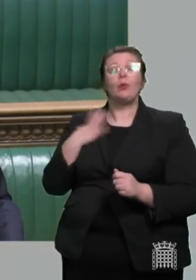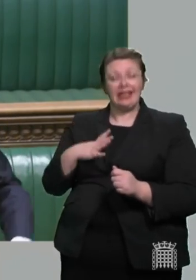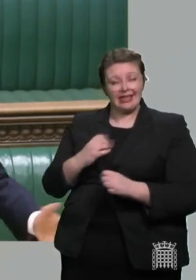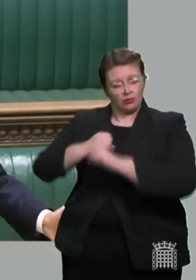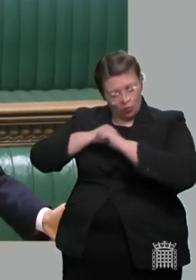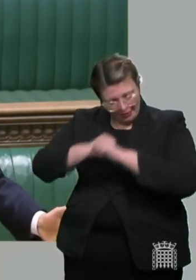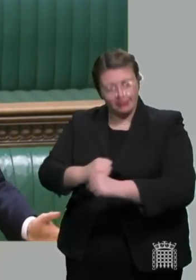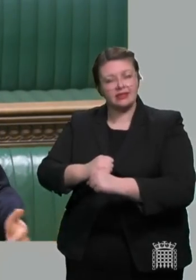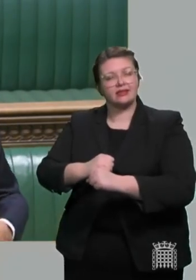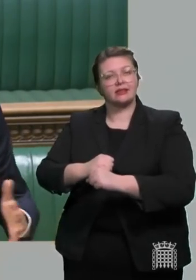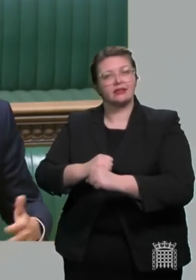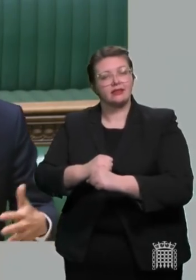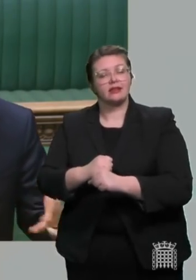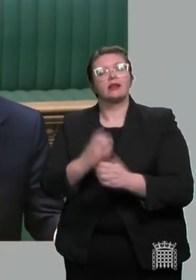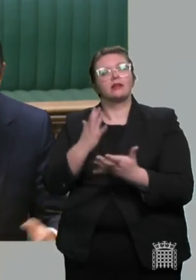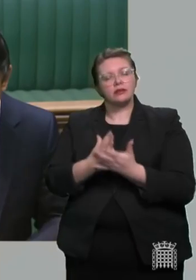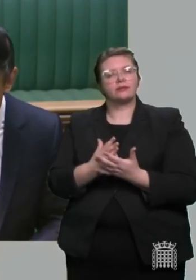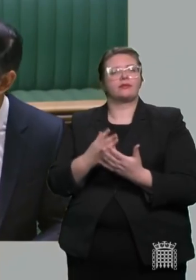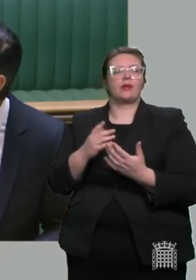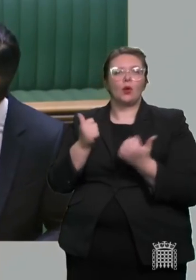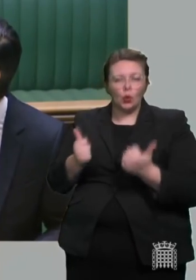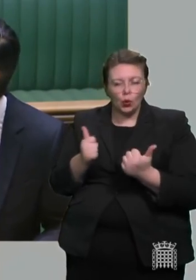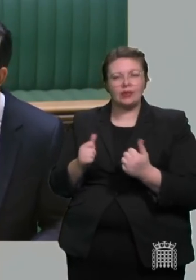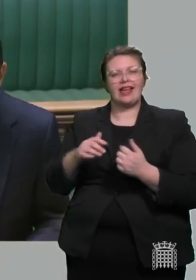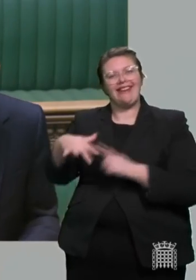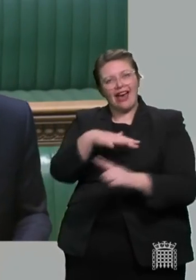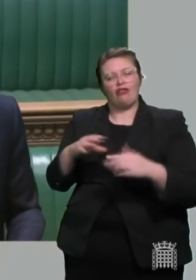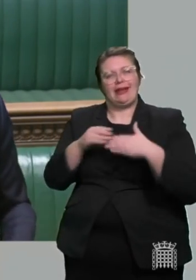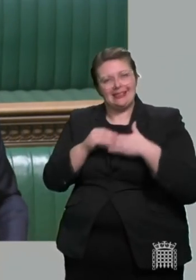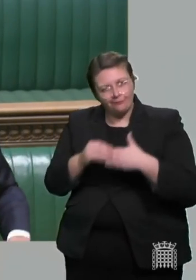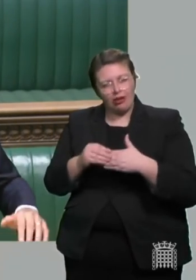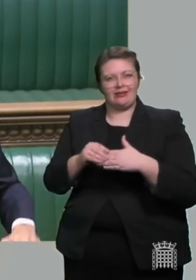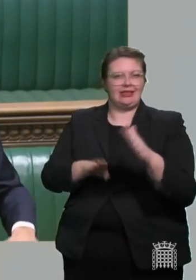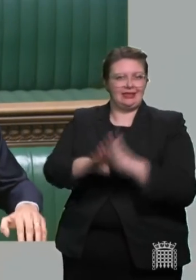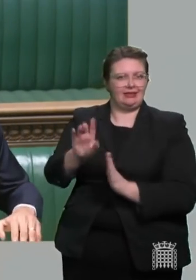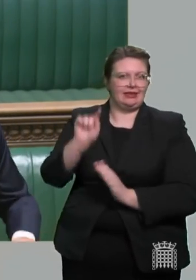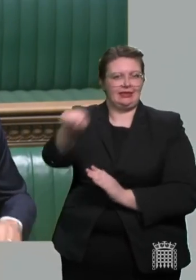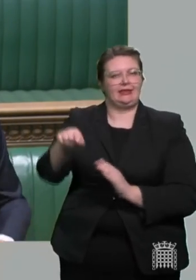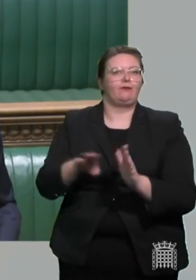It is not enough to have some general desire to increase productivity; we need a real commitment